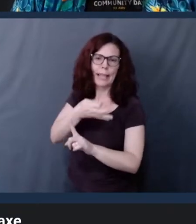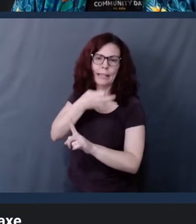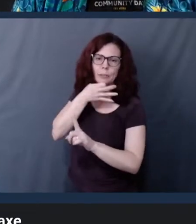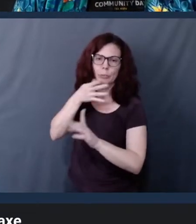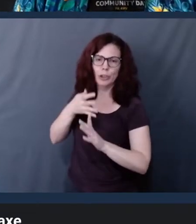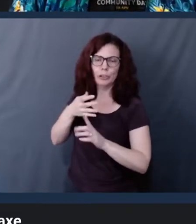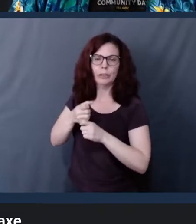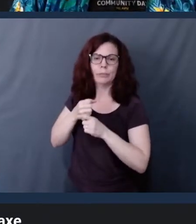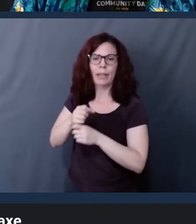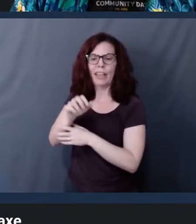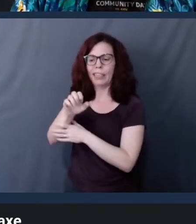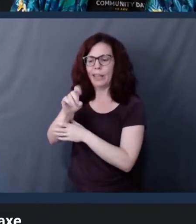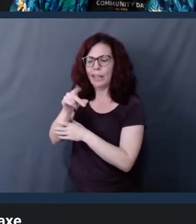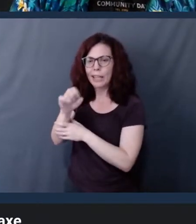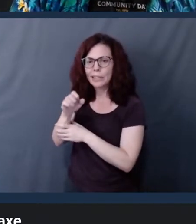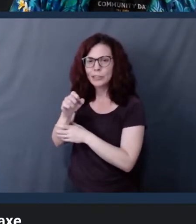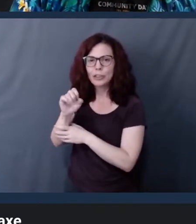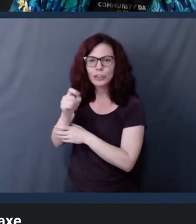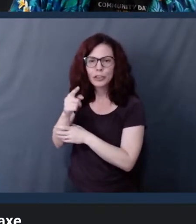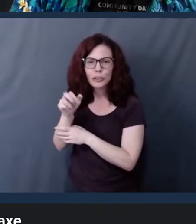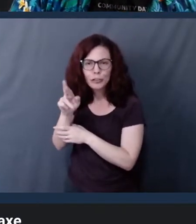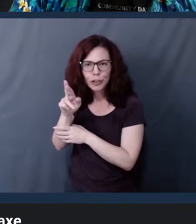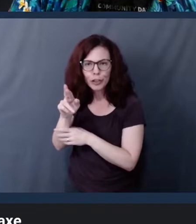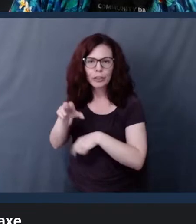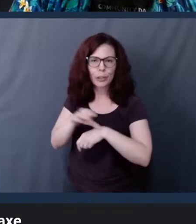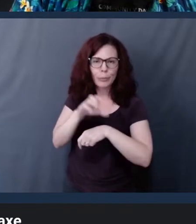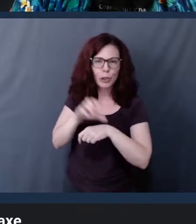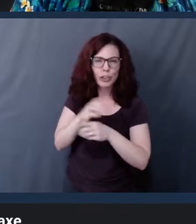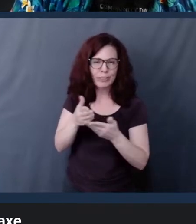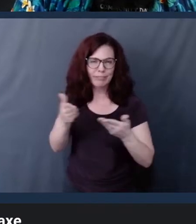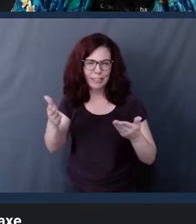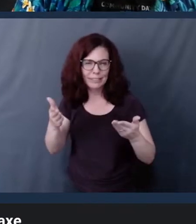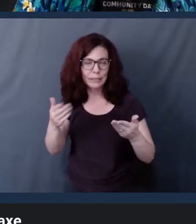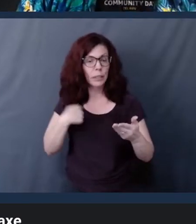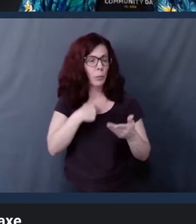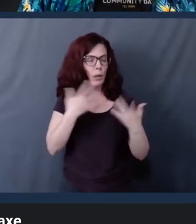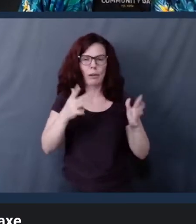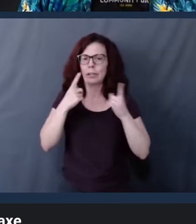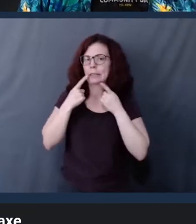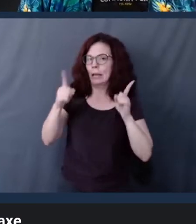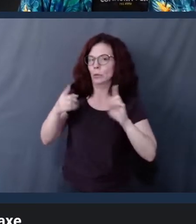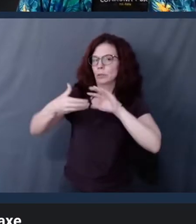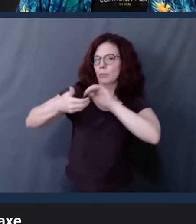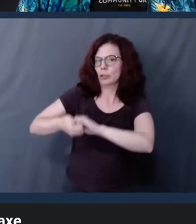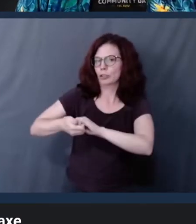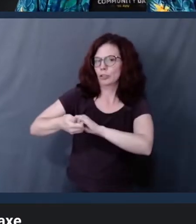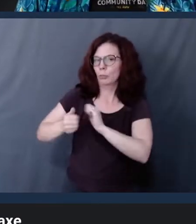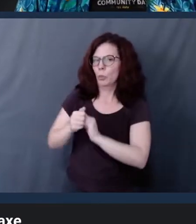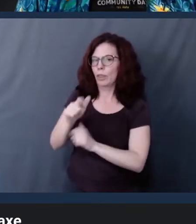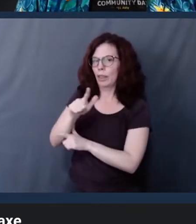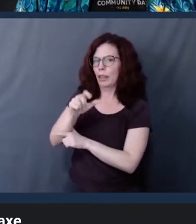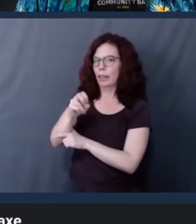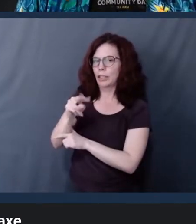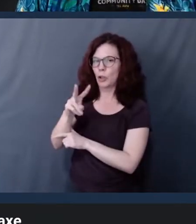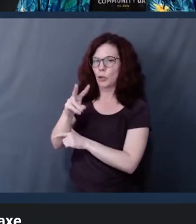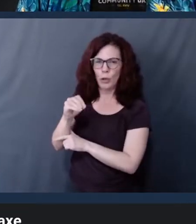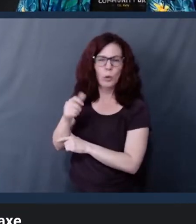and edge computing devices. And so we already have, we announced this partnership with Lenovo, and then there's few others in the mix at the moment,